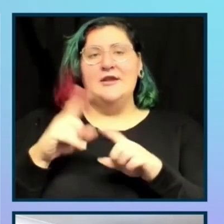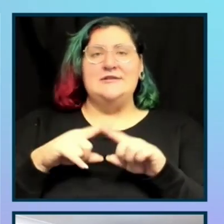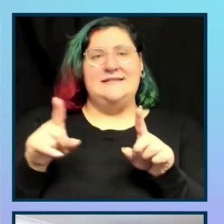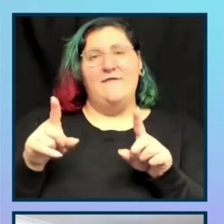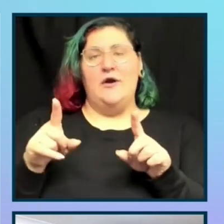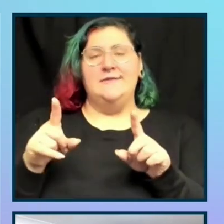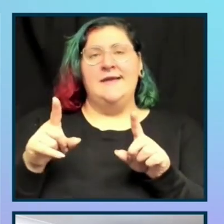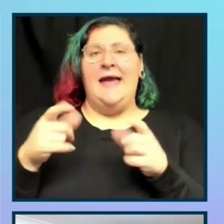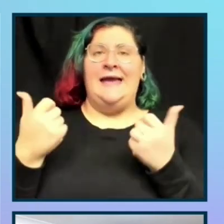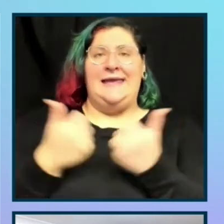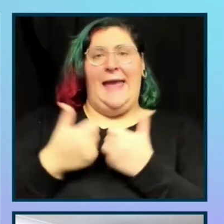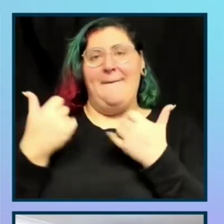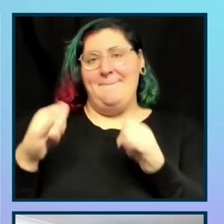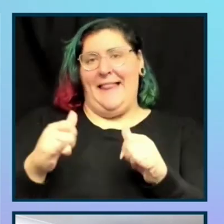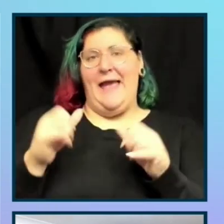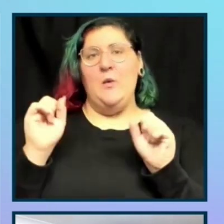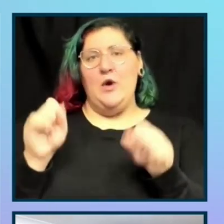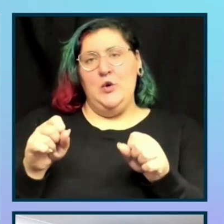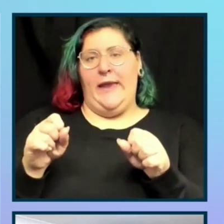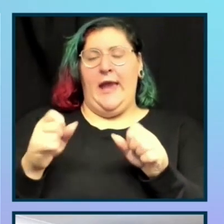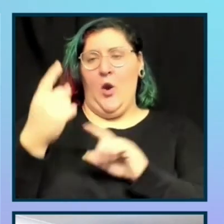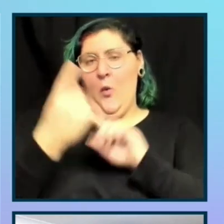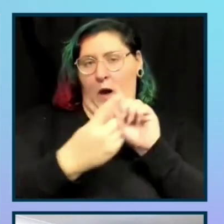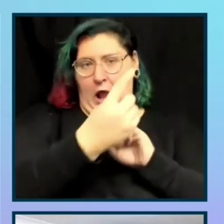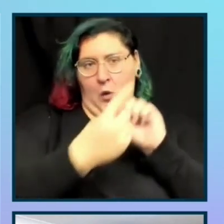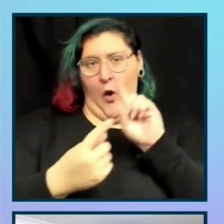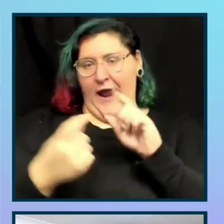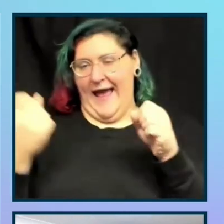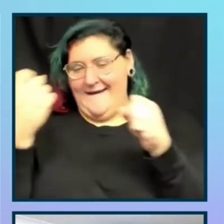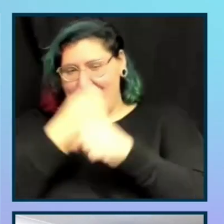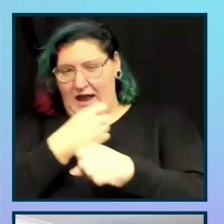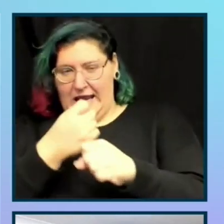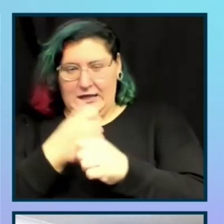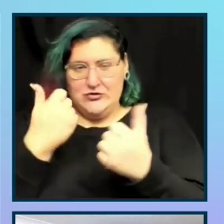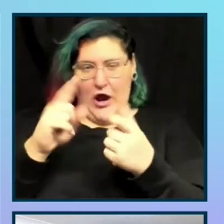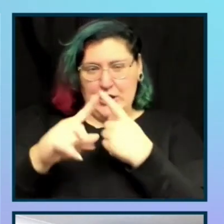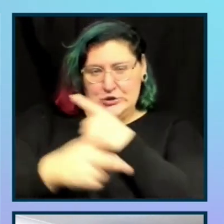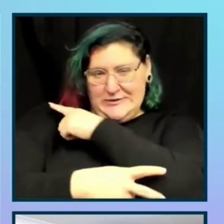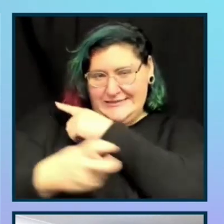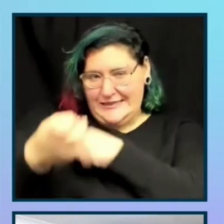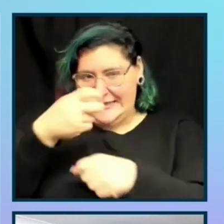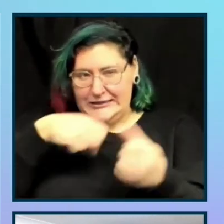But you know, there are multiple factions in Sea of Thieves and they each have a certain level.